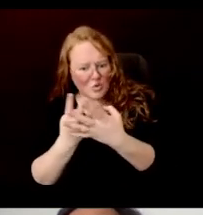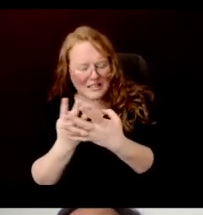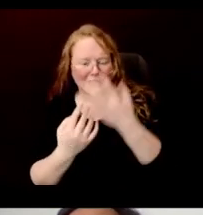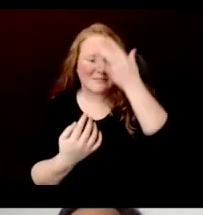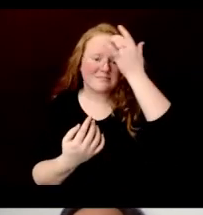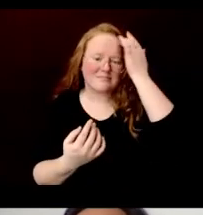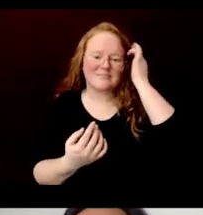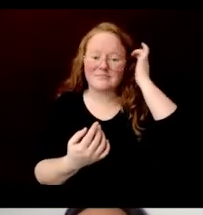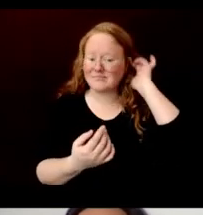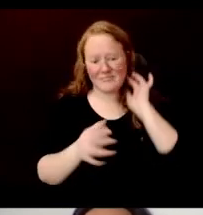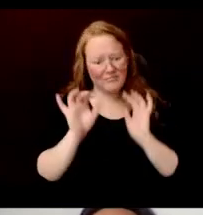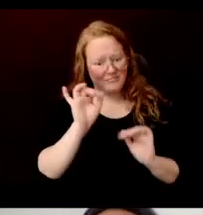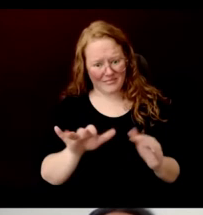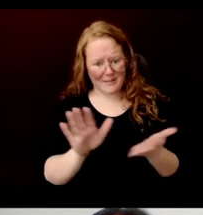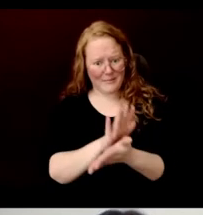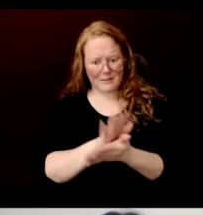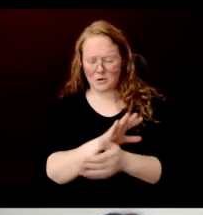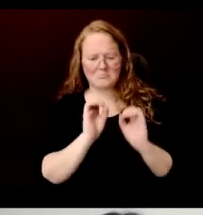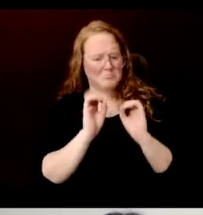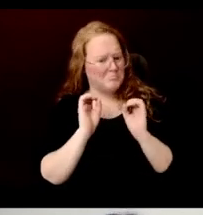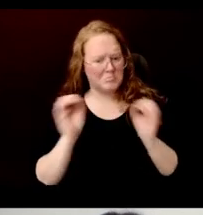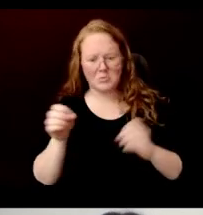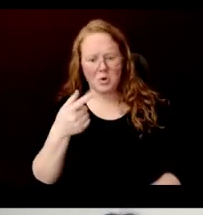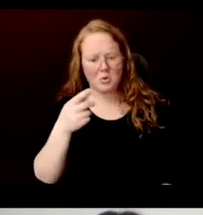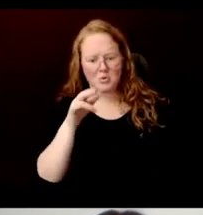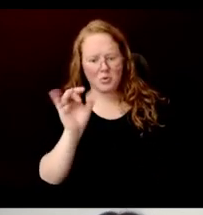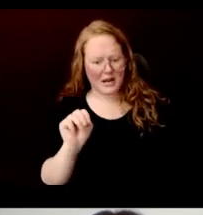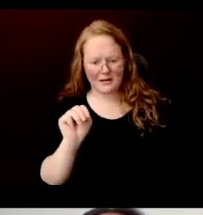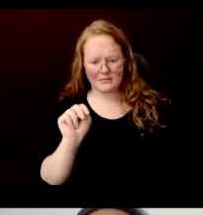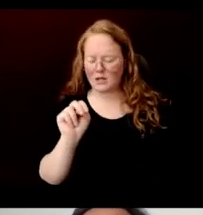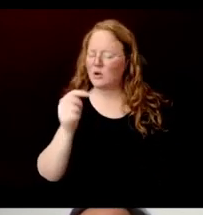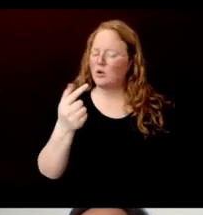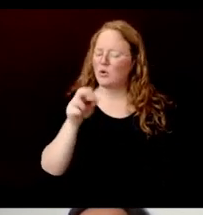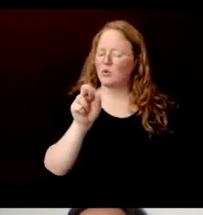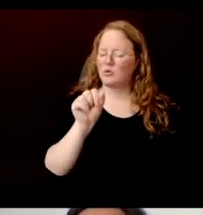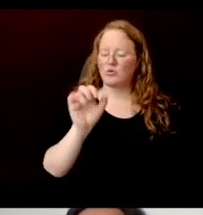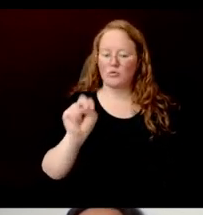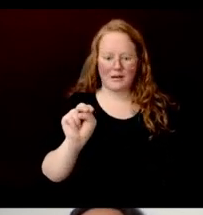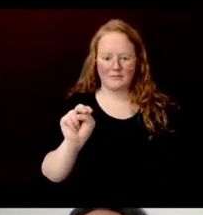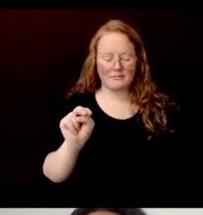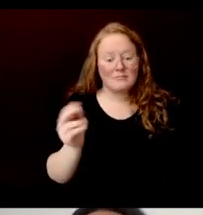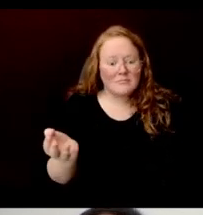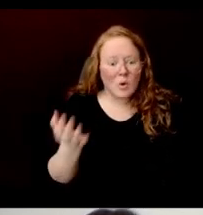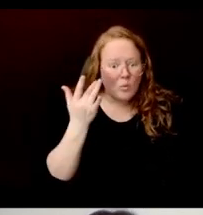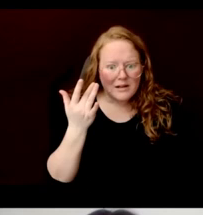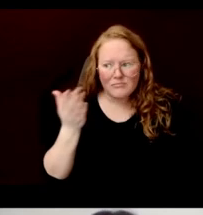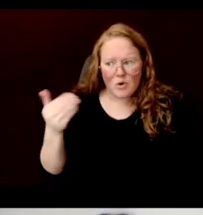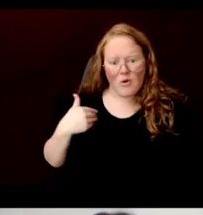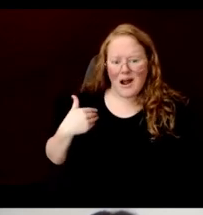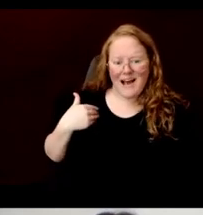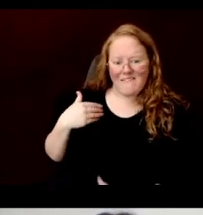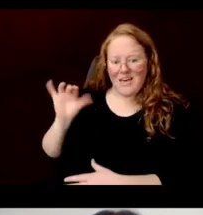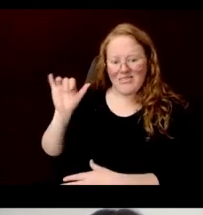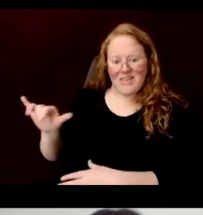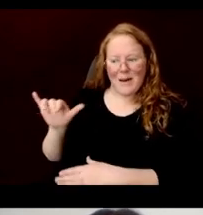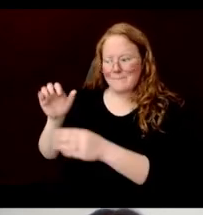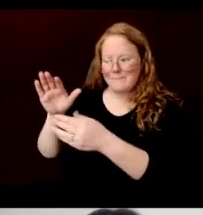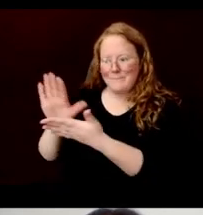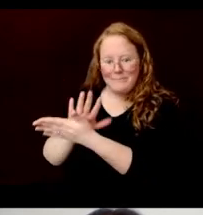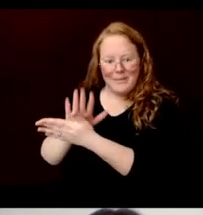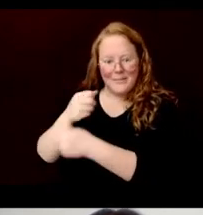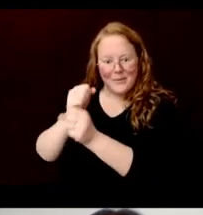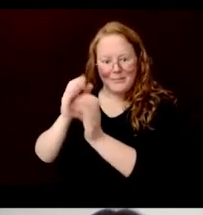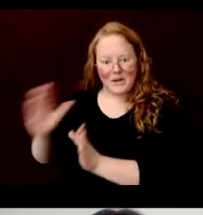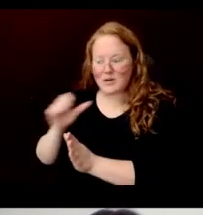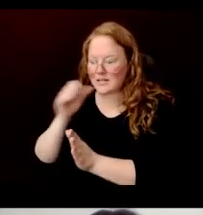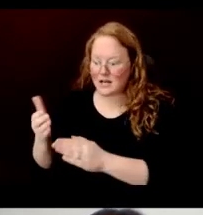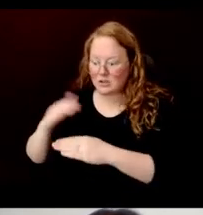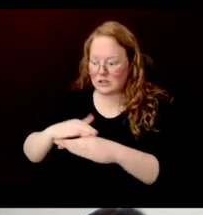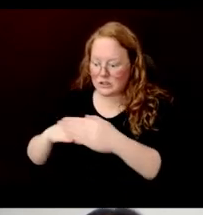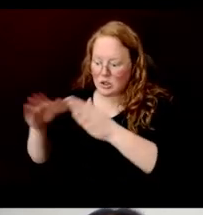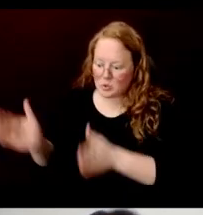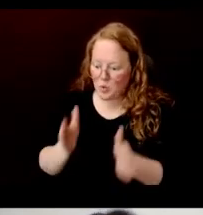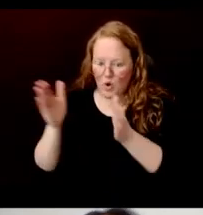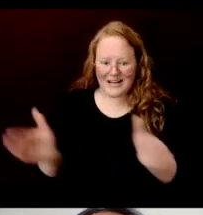those sheets don't have a grain because you don't have this action by the paper maker to organize those fibers in a particular direction when you tangle them together.